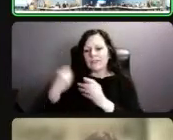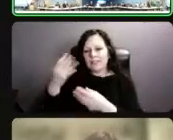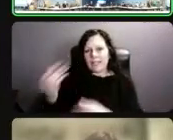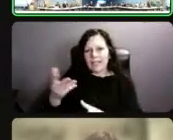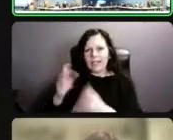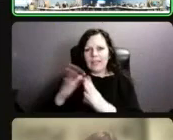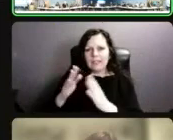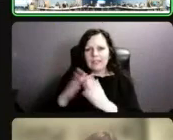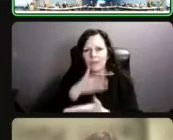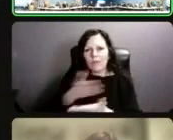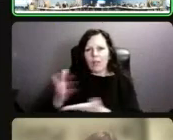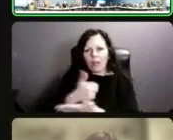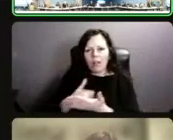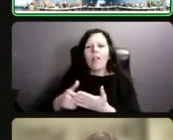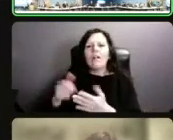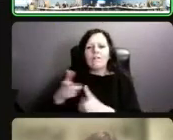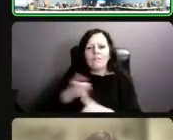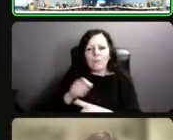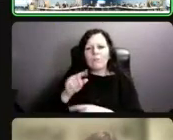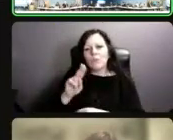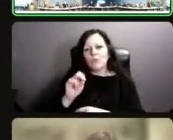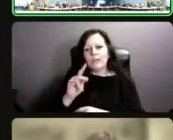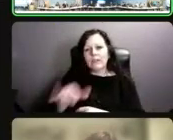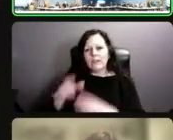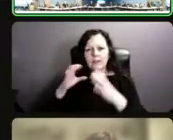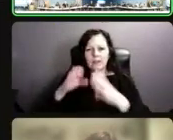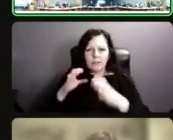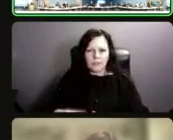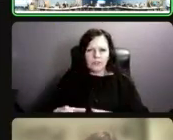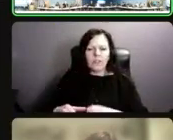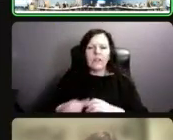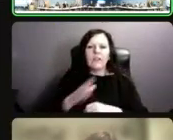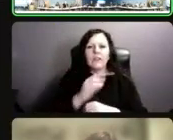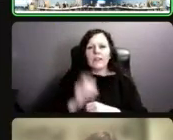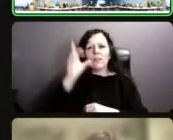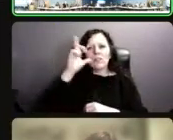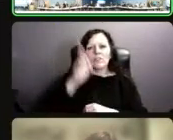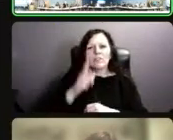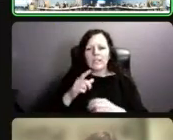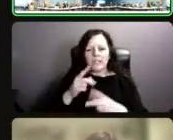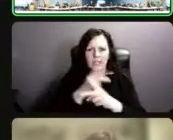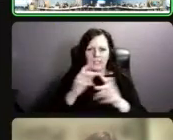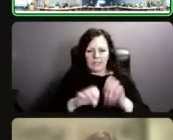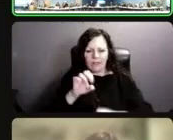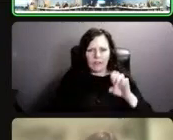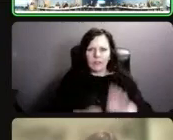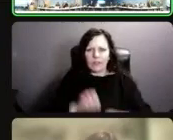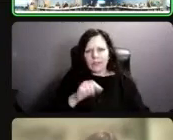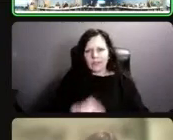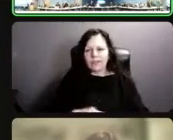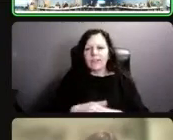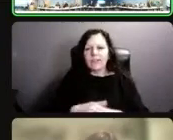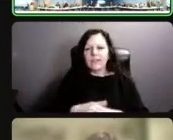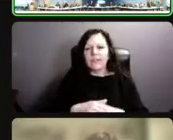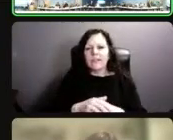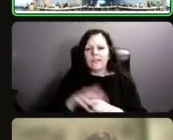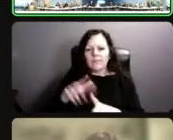VALID AND EFFECTIVE. IT'S BASED ON EXISTING DATA